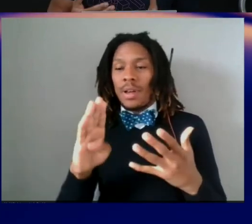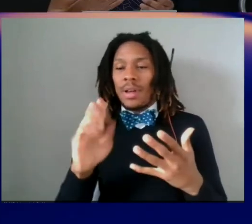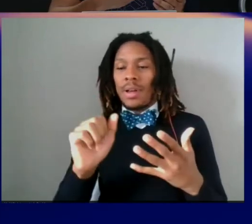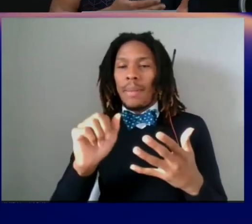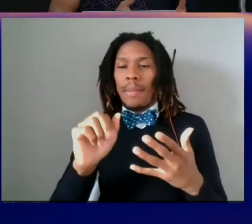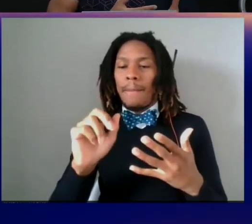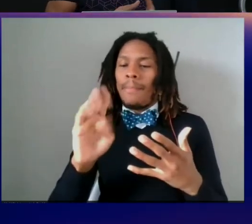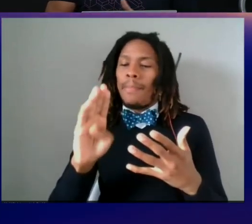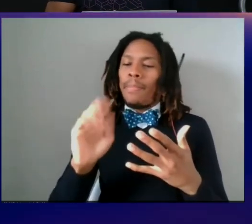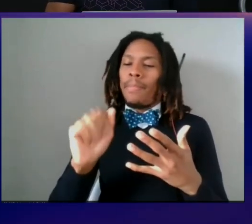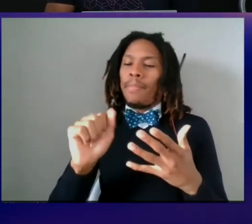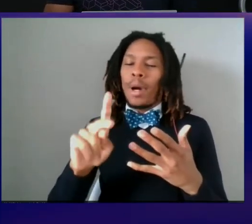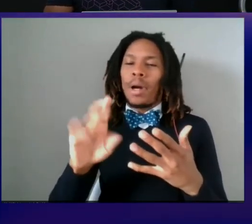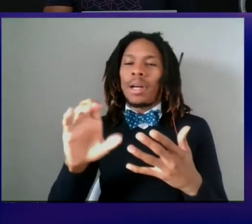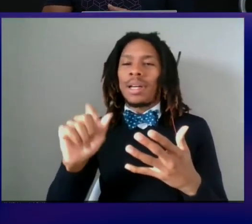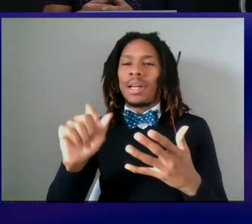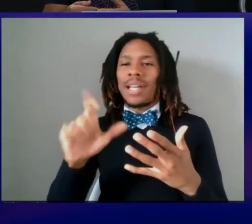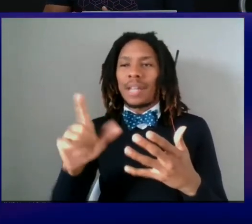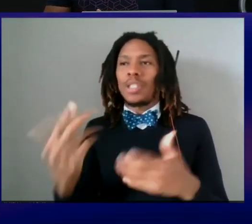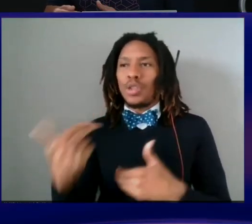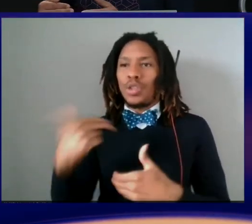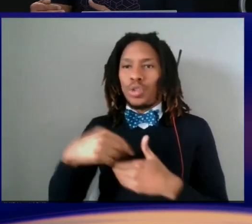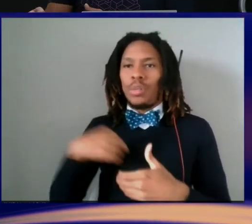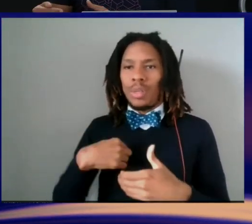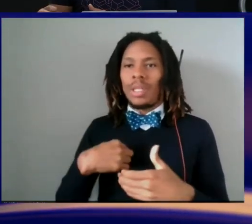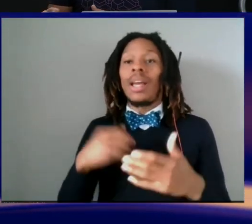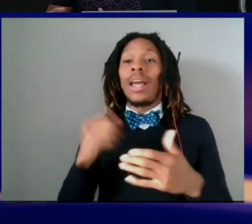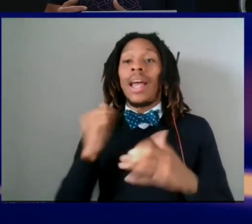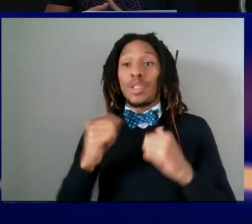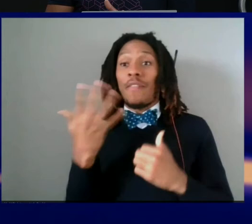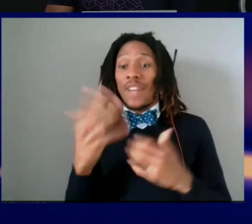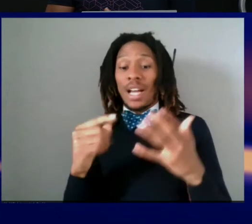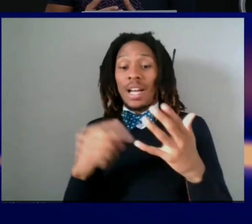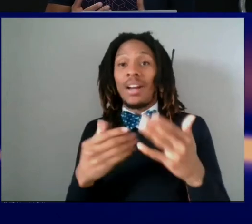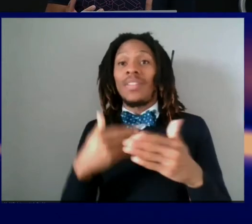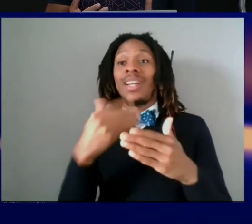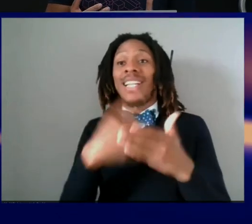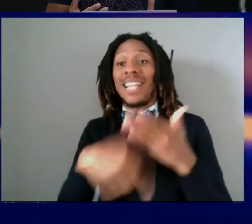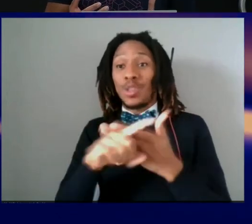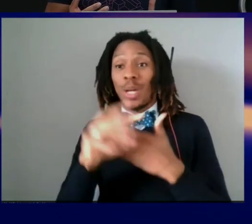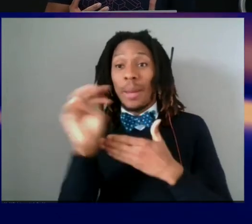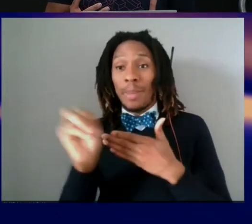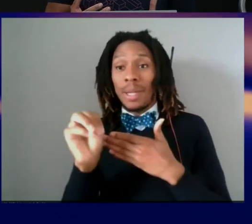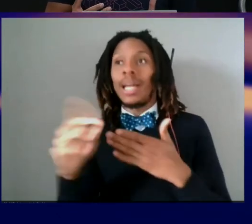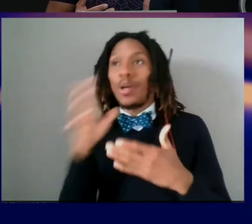for episode four this week and episode five next Monday, he'll be, he'll be coming back. [Grobelny] Oh.